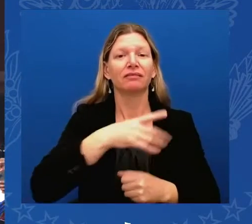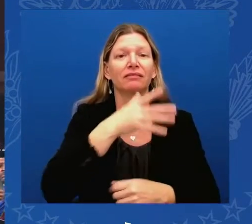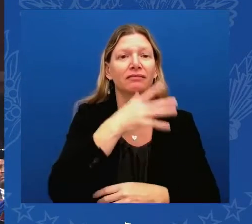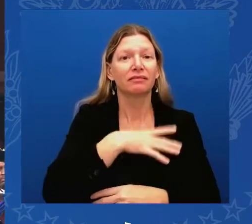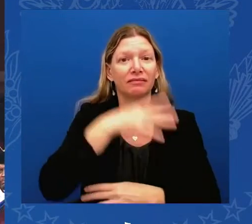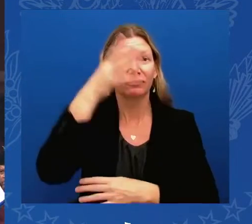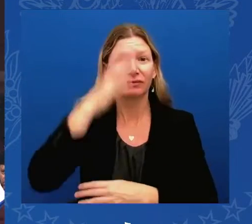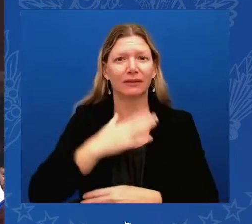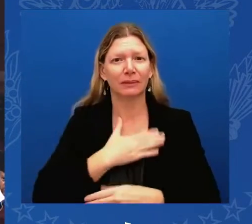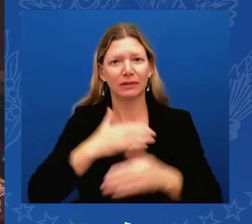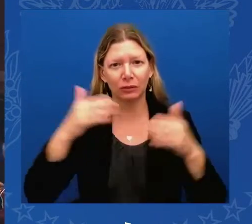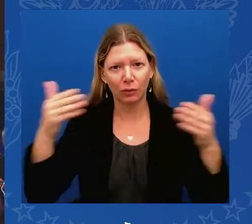Joseph R. Biden.